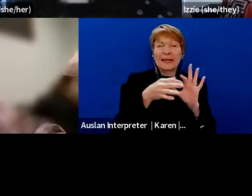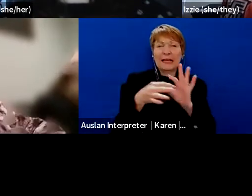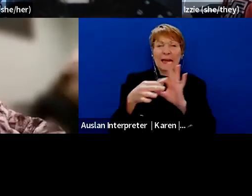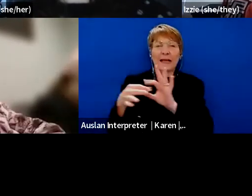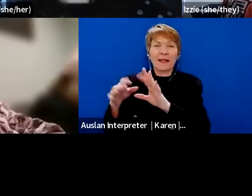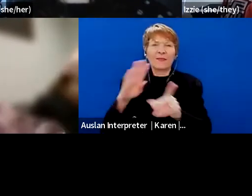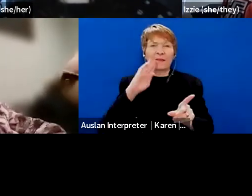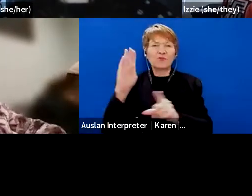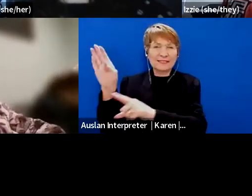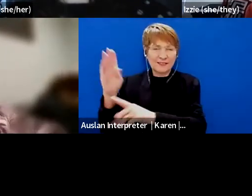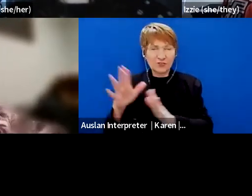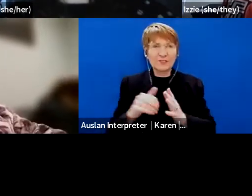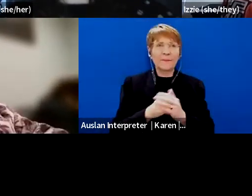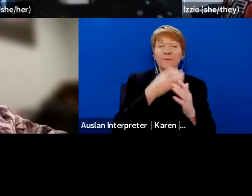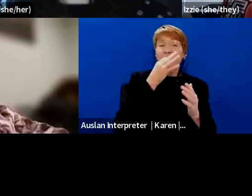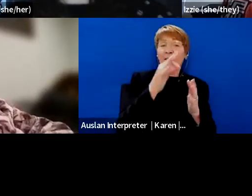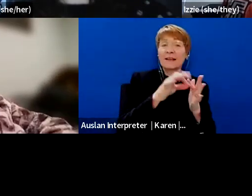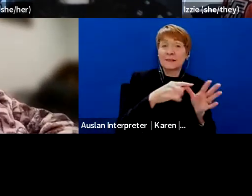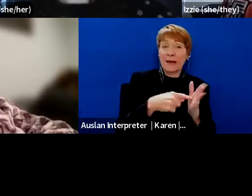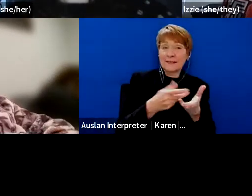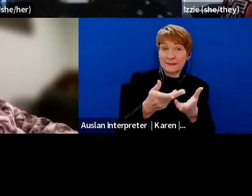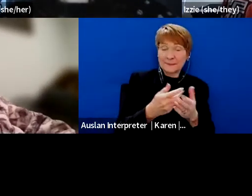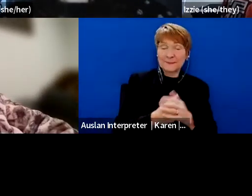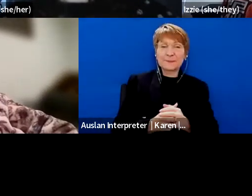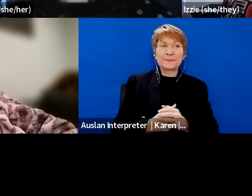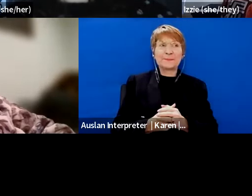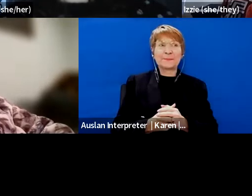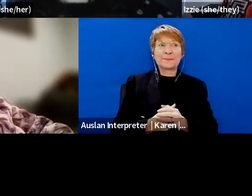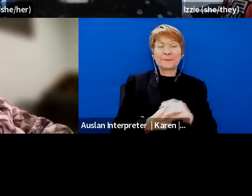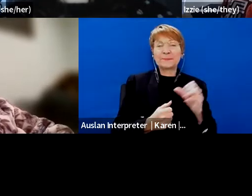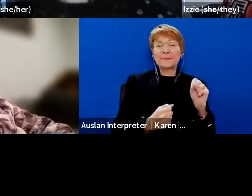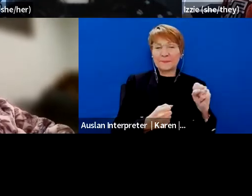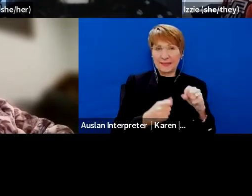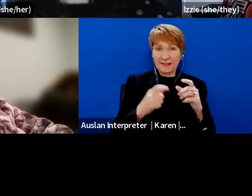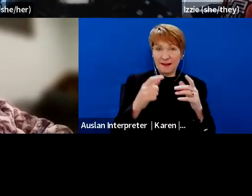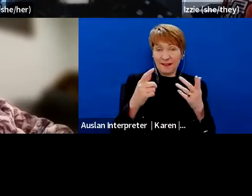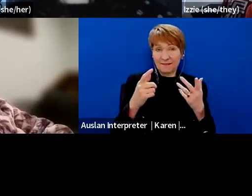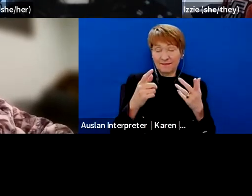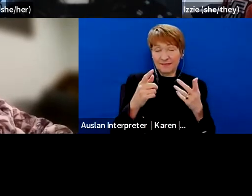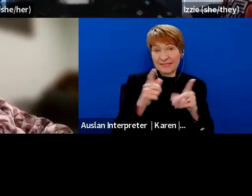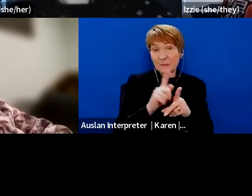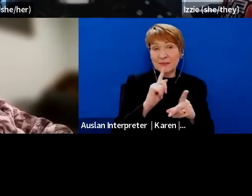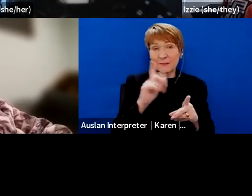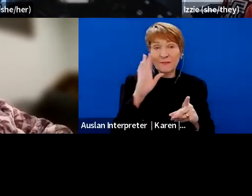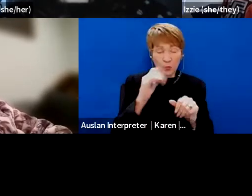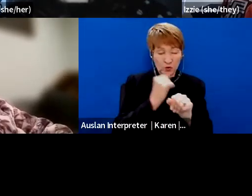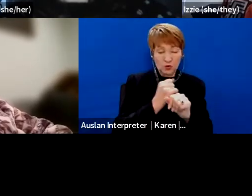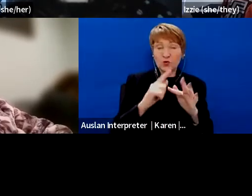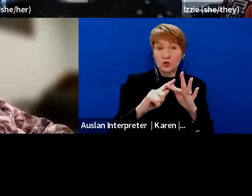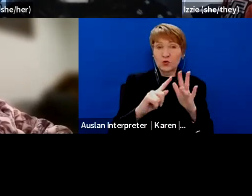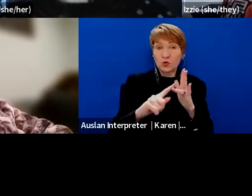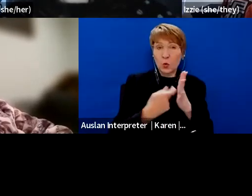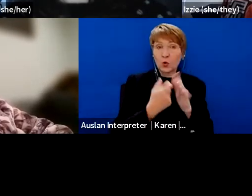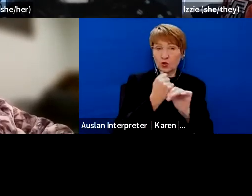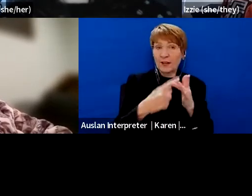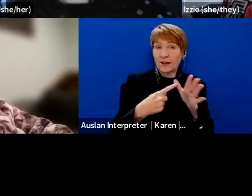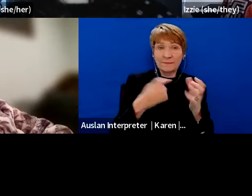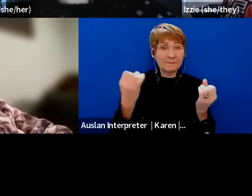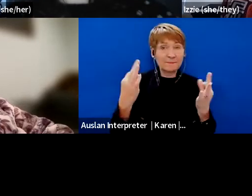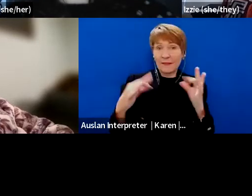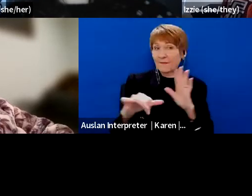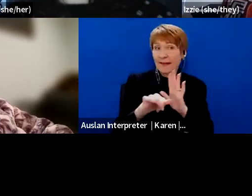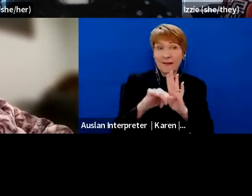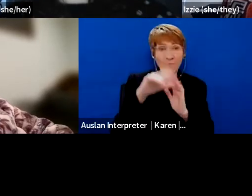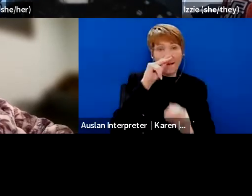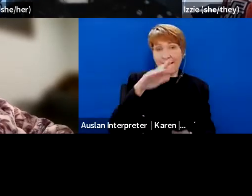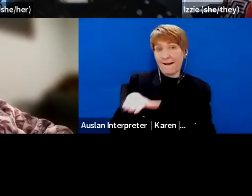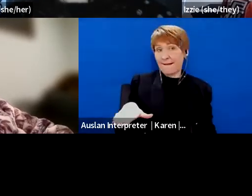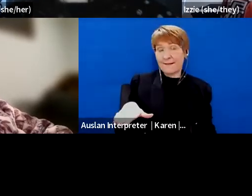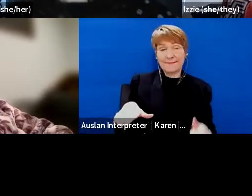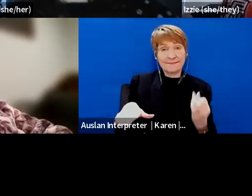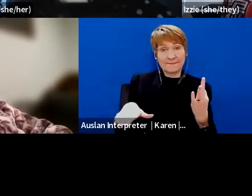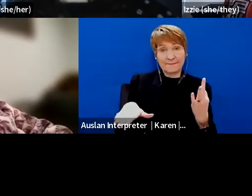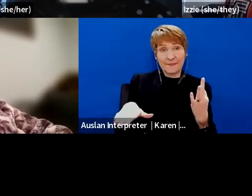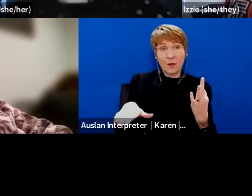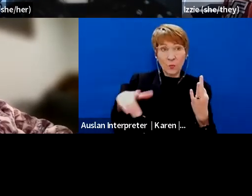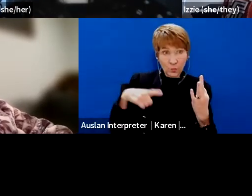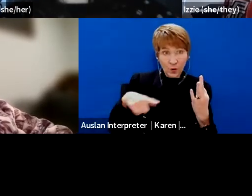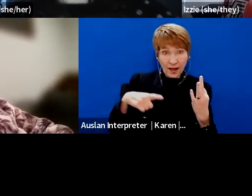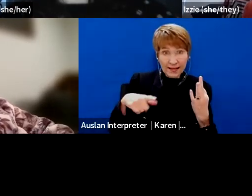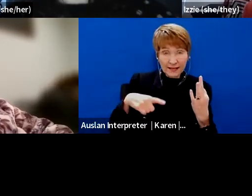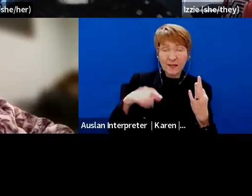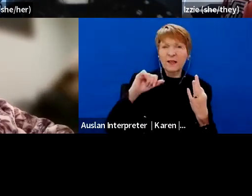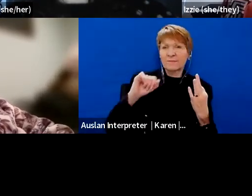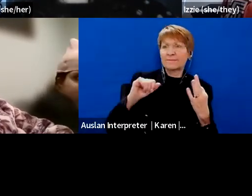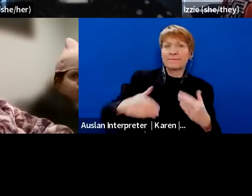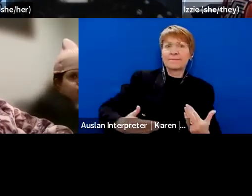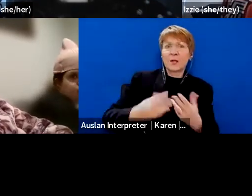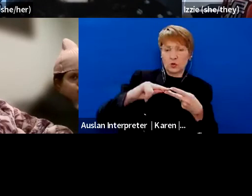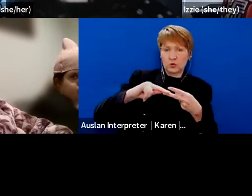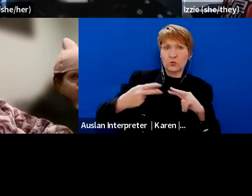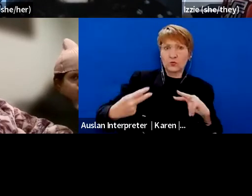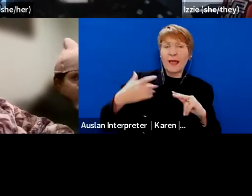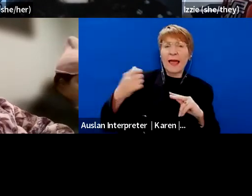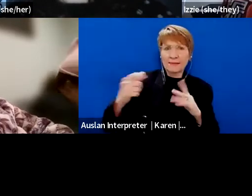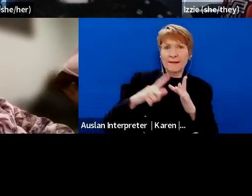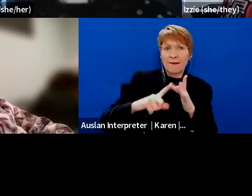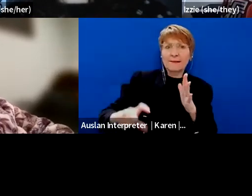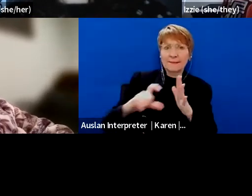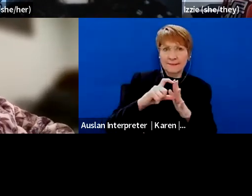So, Pat I'll throw over to you if that's all right. Yeah, no worries. So, as I've mentioned before, GA didn't have funding from a young age.